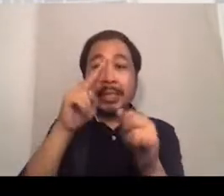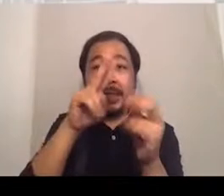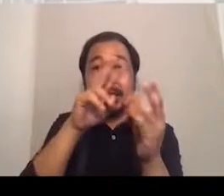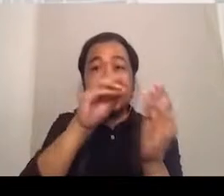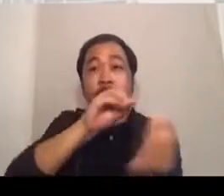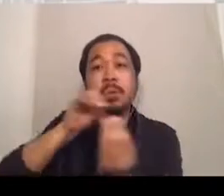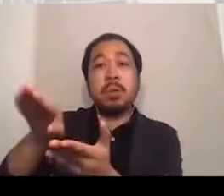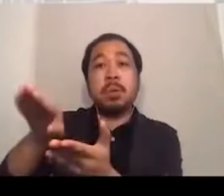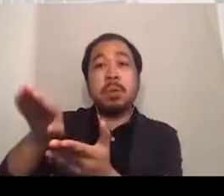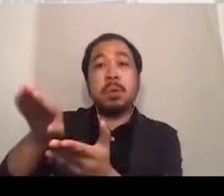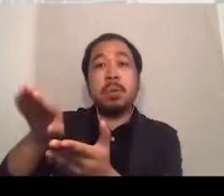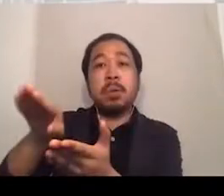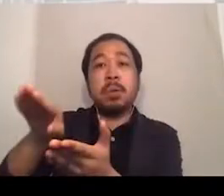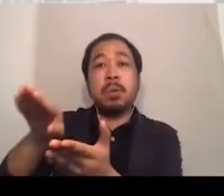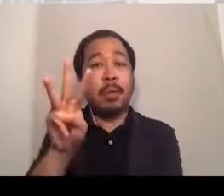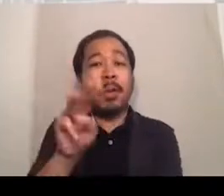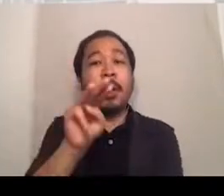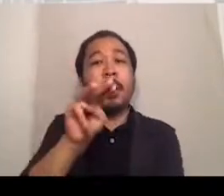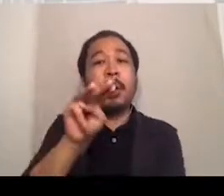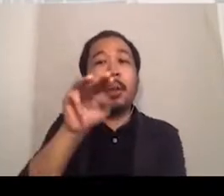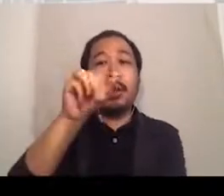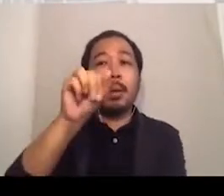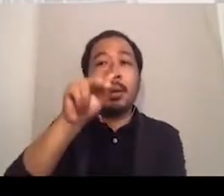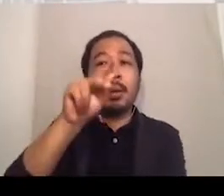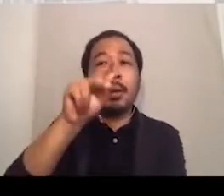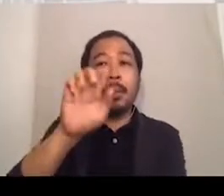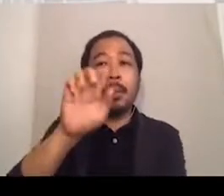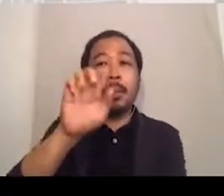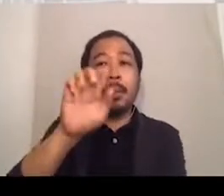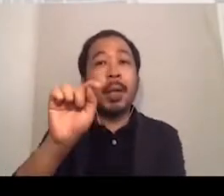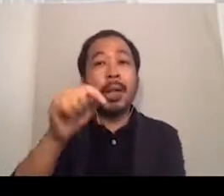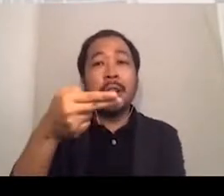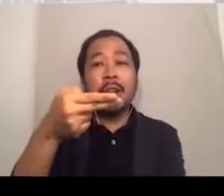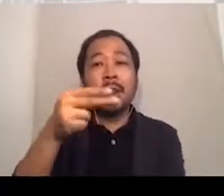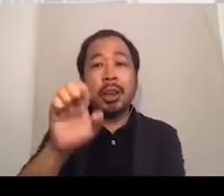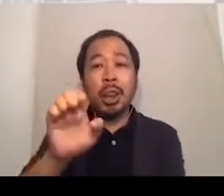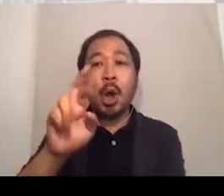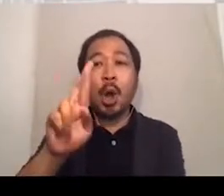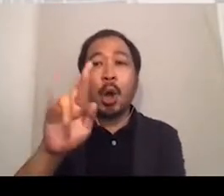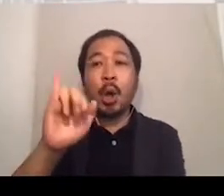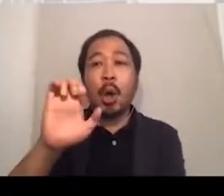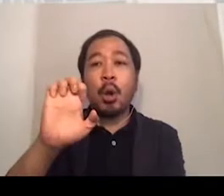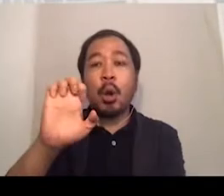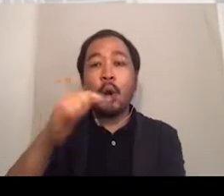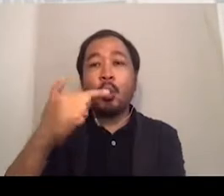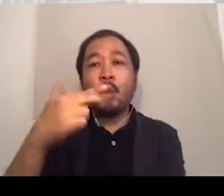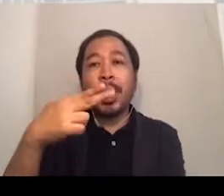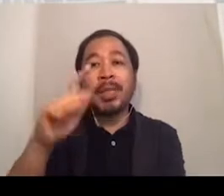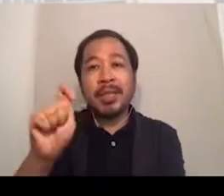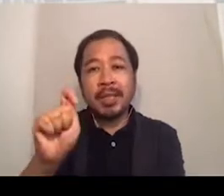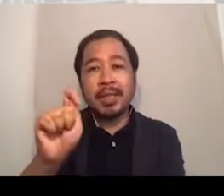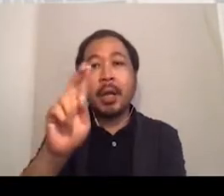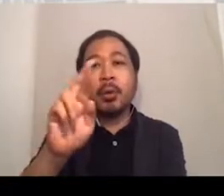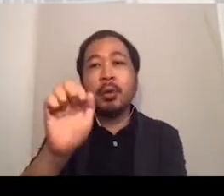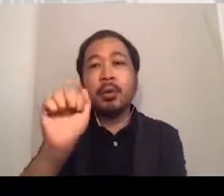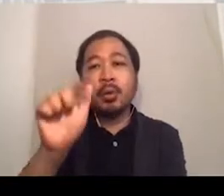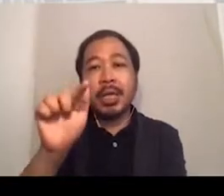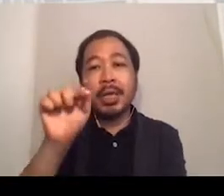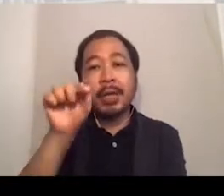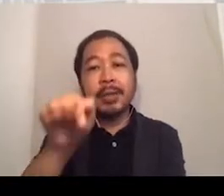that can really help us to share very quickly some of the success stories that many of you have pointed to,